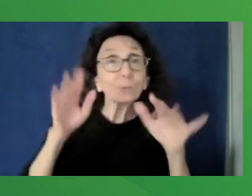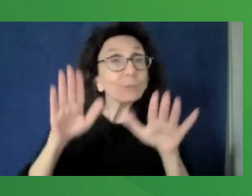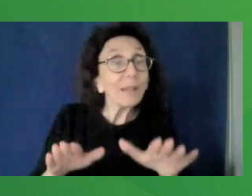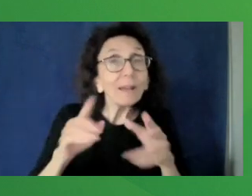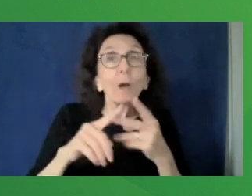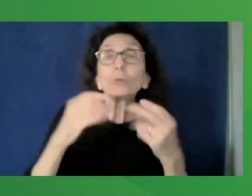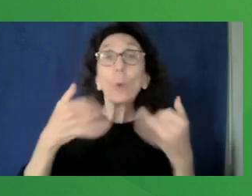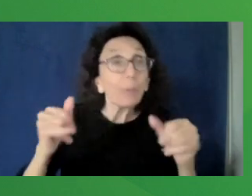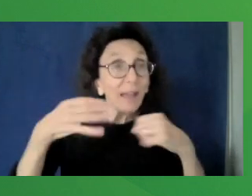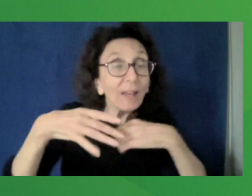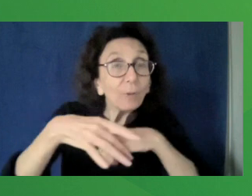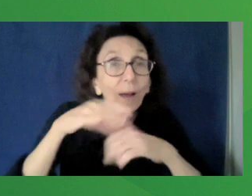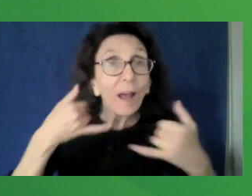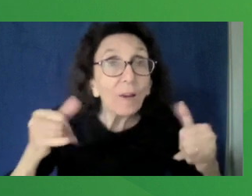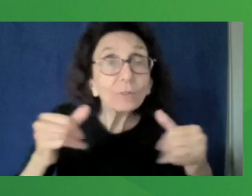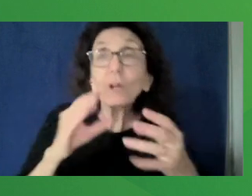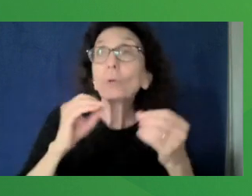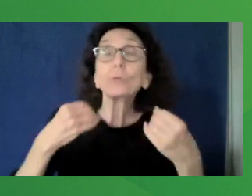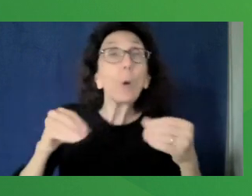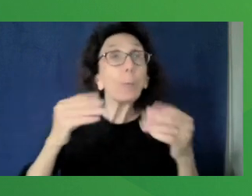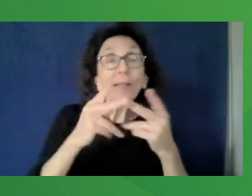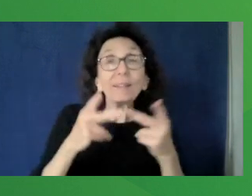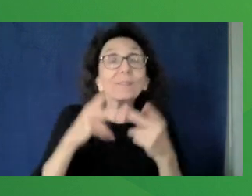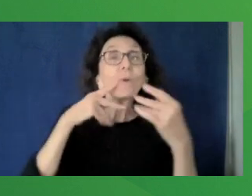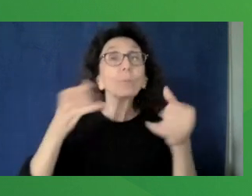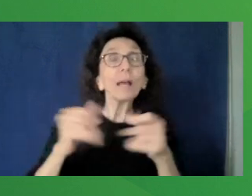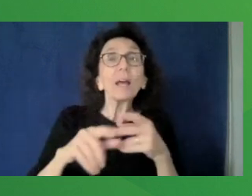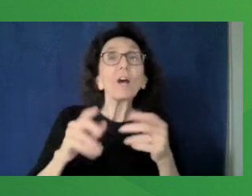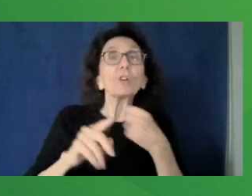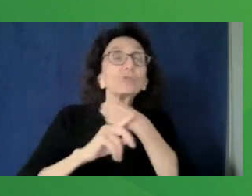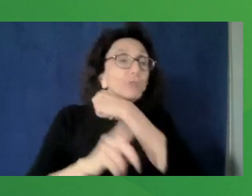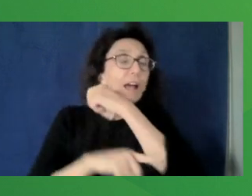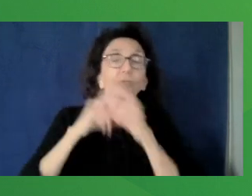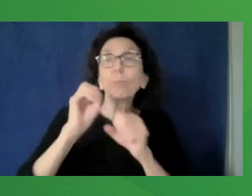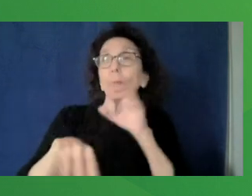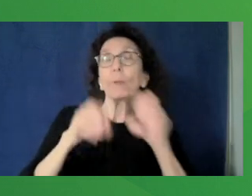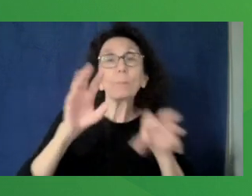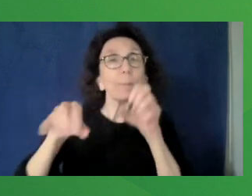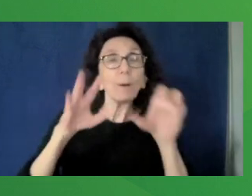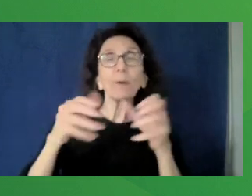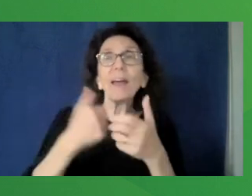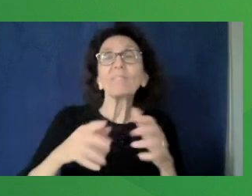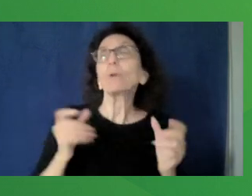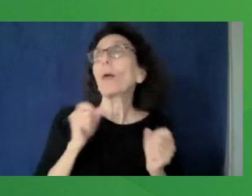nowhere to play. Trash all over the ground, everyone littering, no help found.